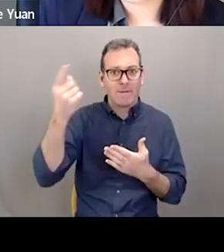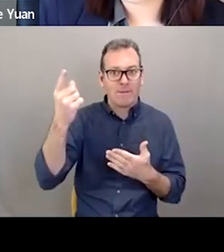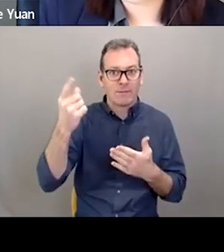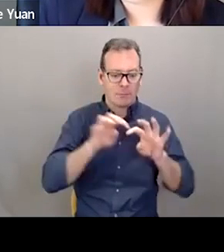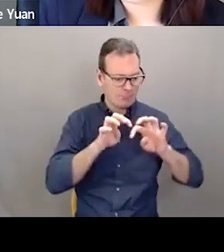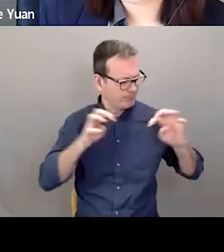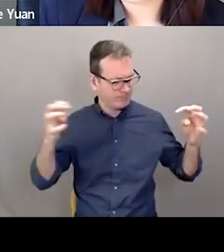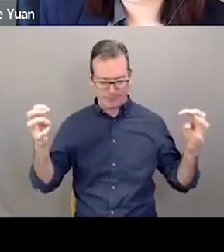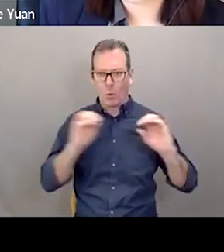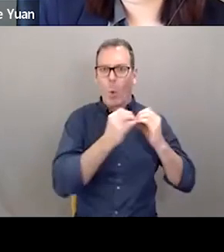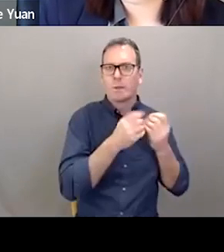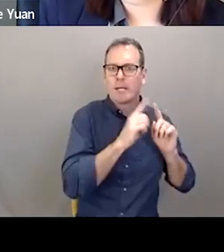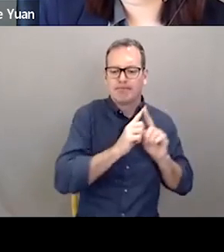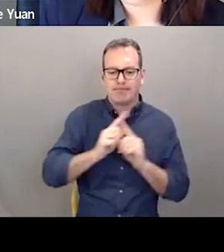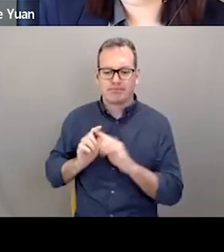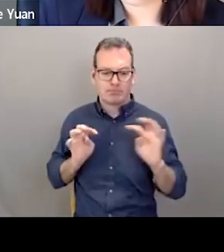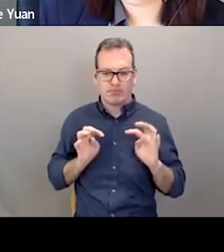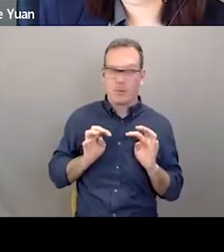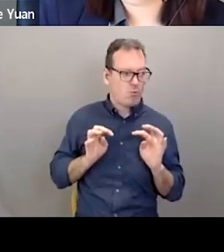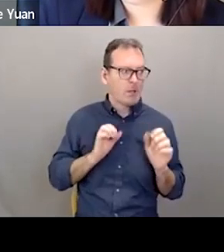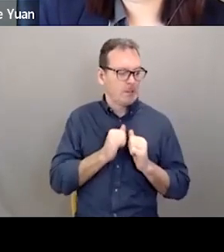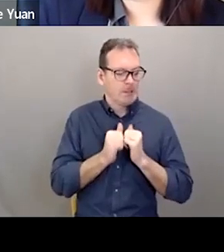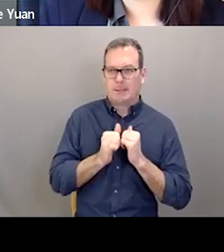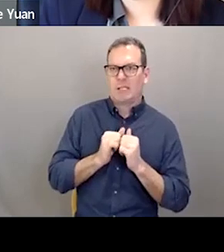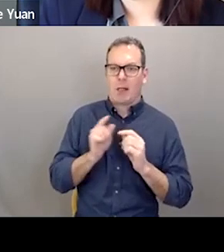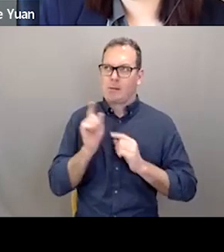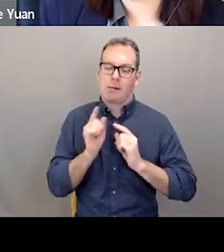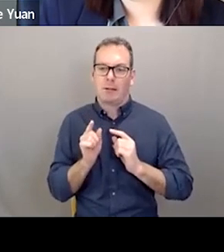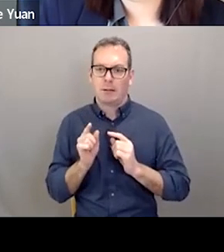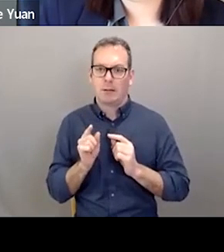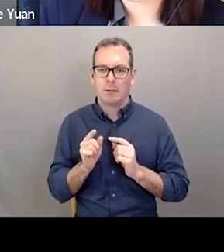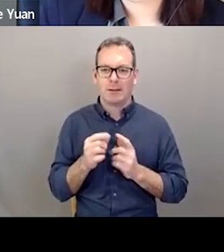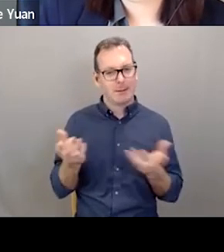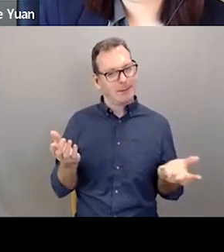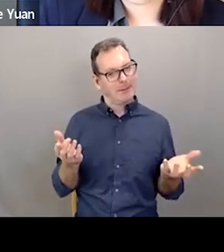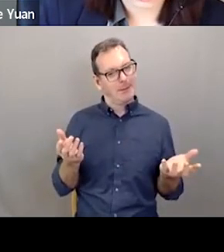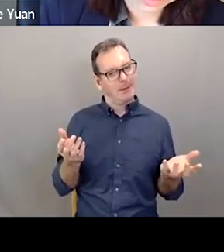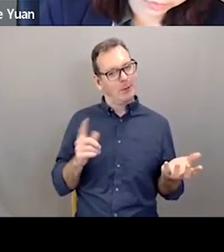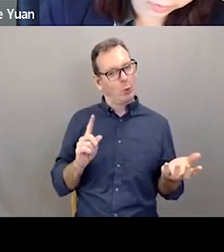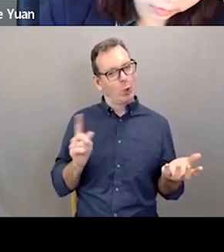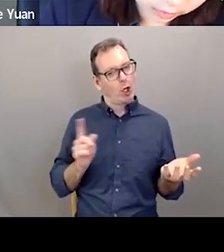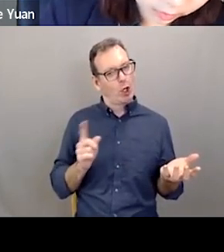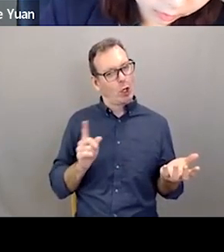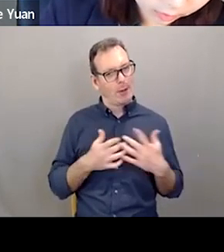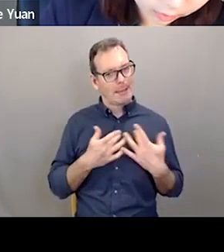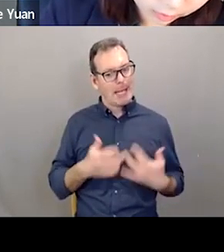is sometimes not everyone but sometimes people are not giving the care they need to give when